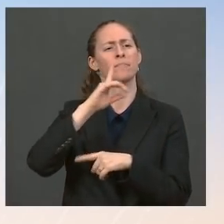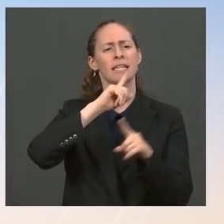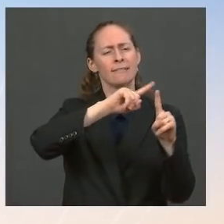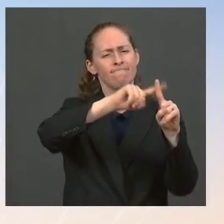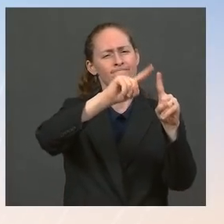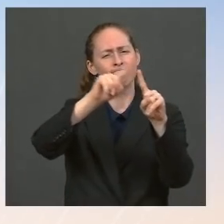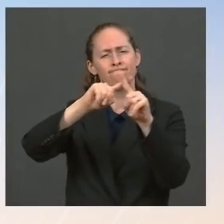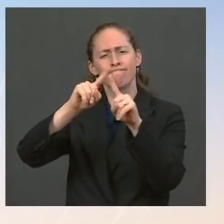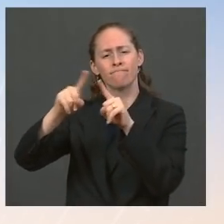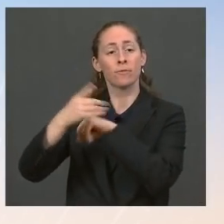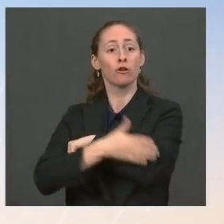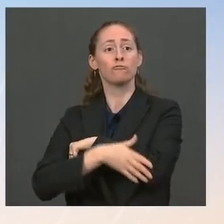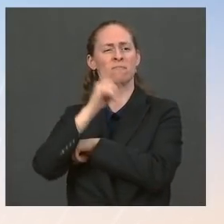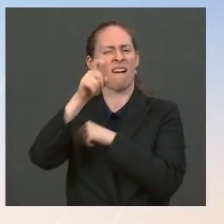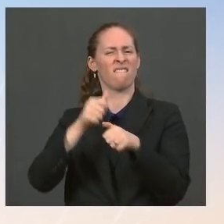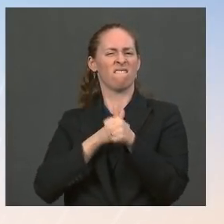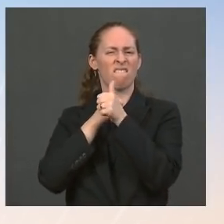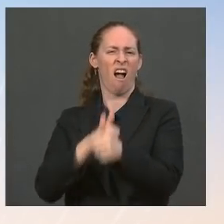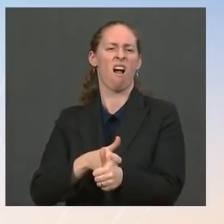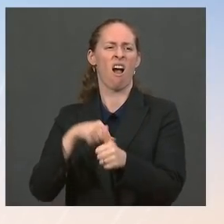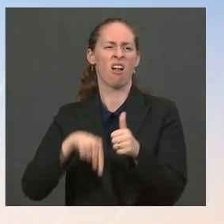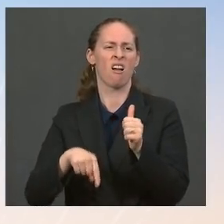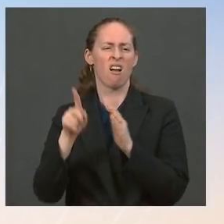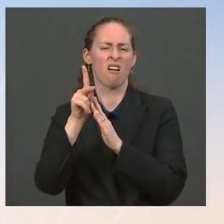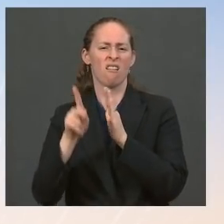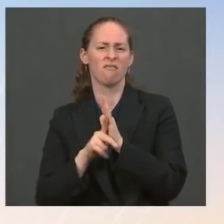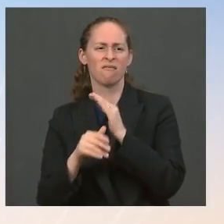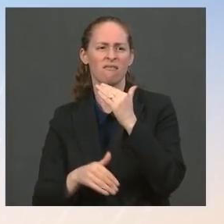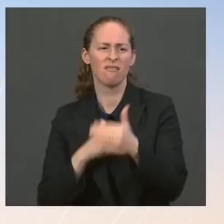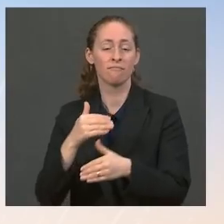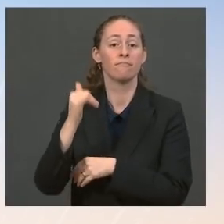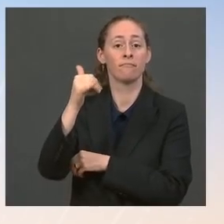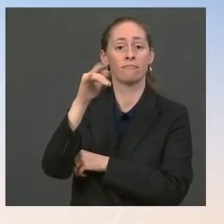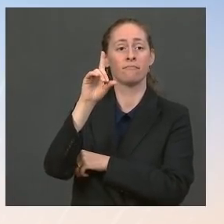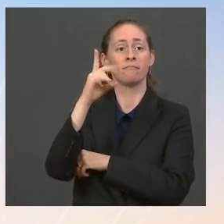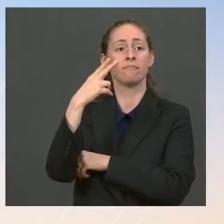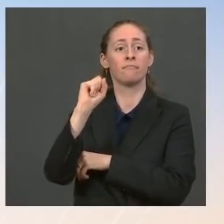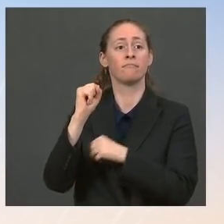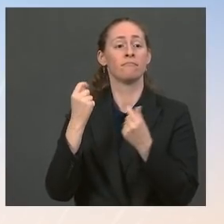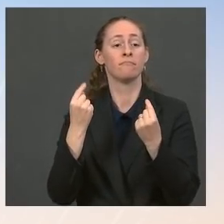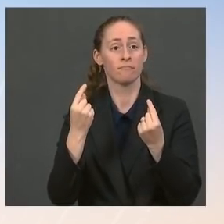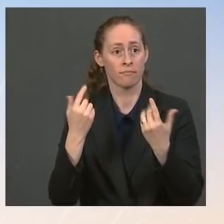Some more data: To date, DHS has conducted 17 expulsion flights to Haiti